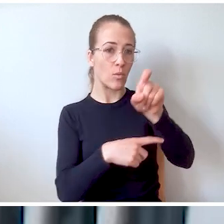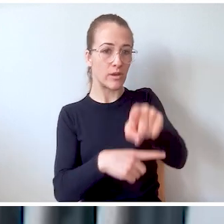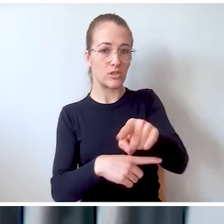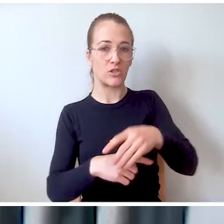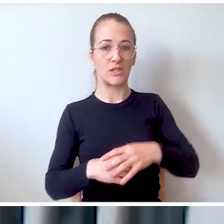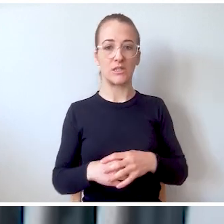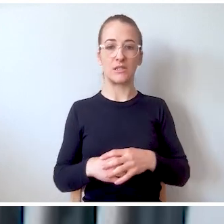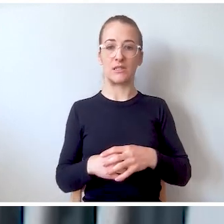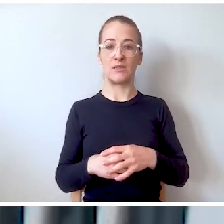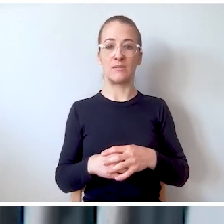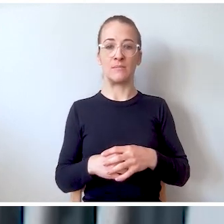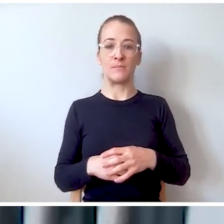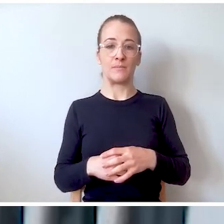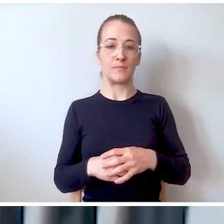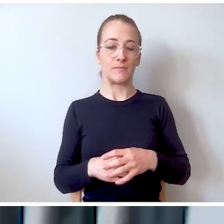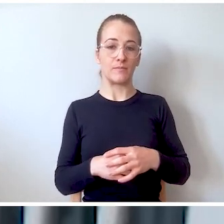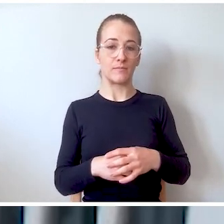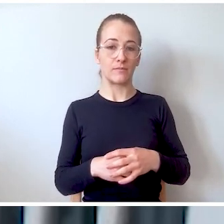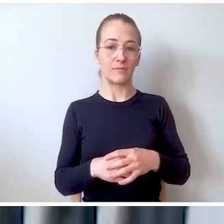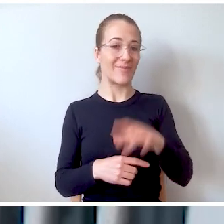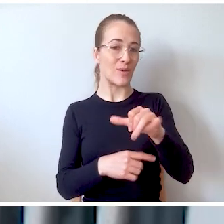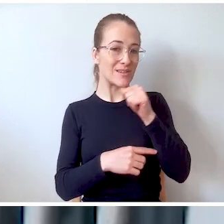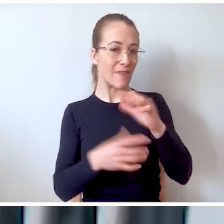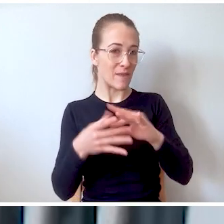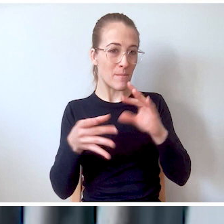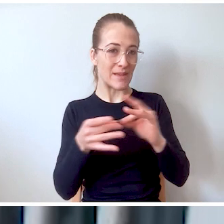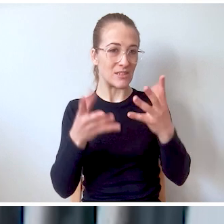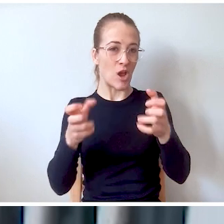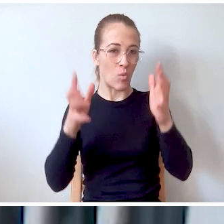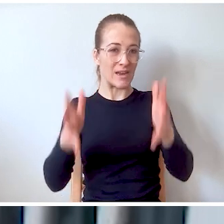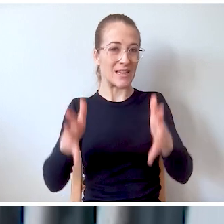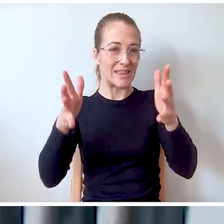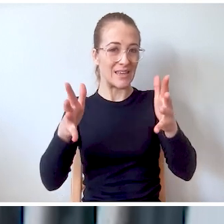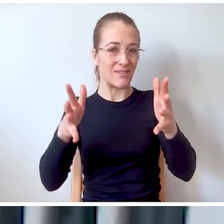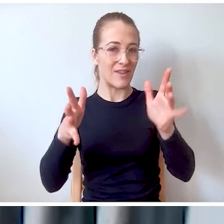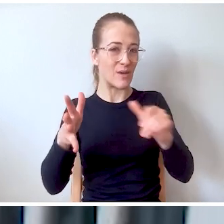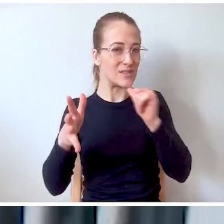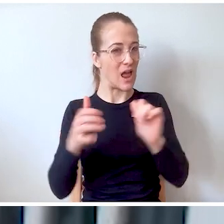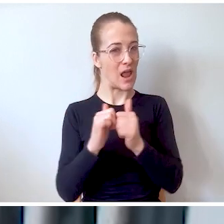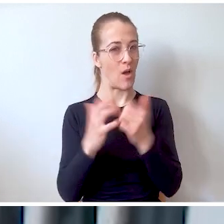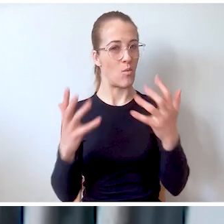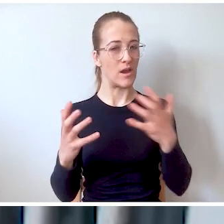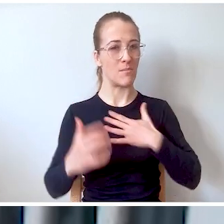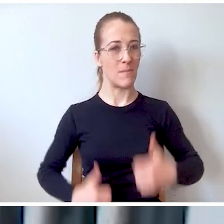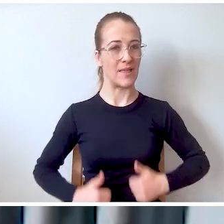And then, that was not the message that I wanted to leave. That was not how I wanted my life understood,